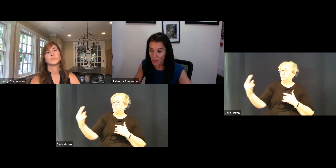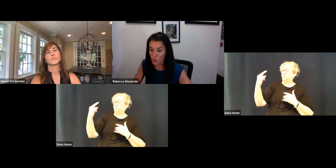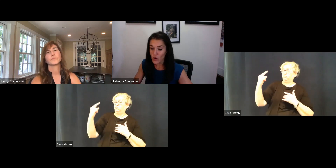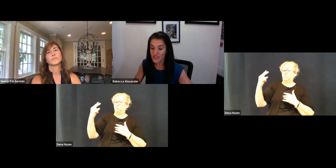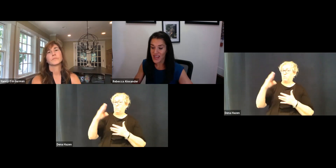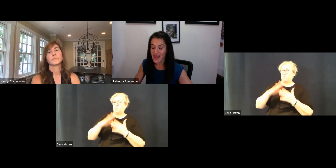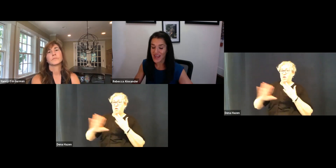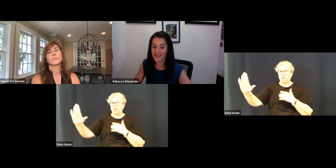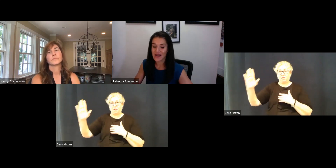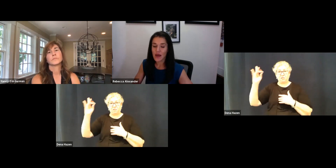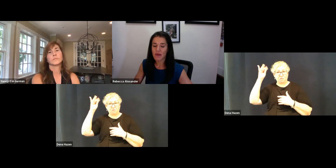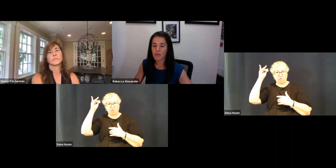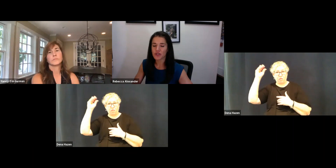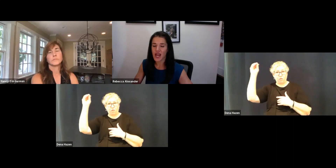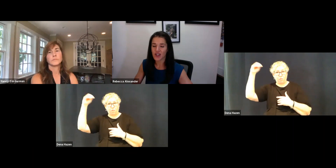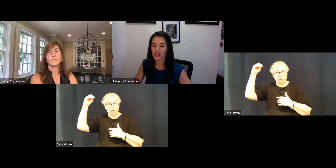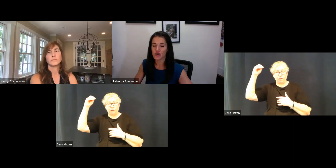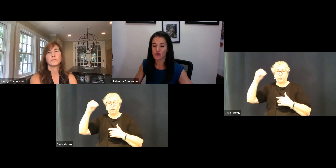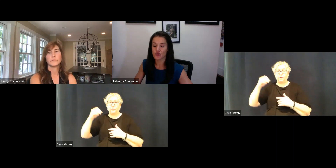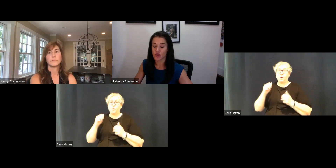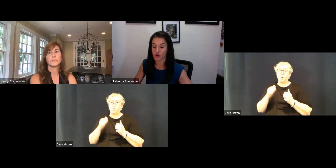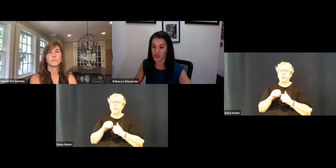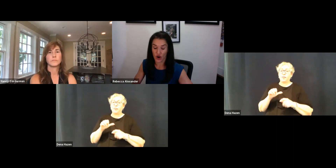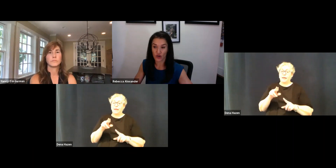But with the cane, people tend to use or start